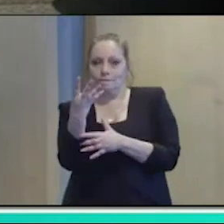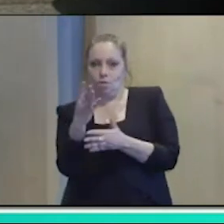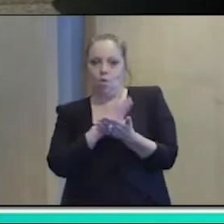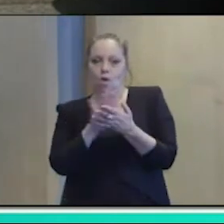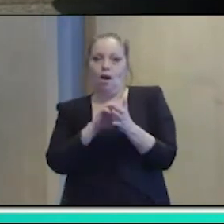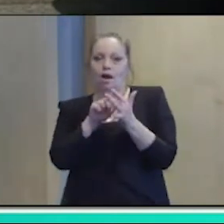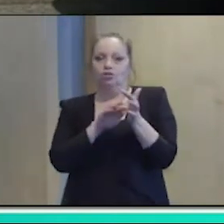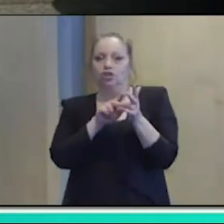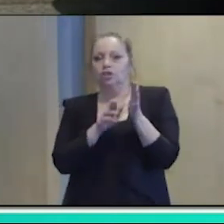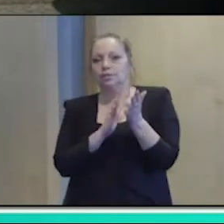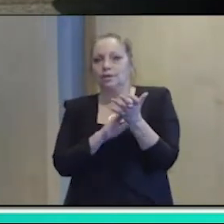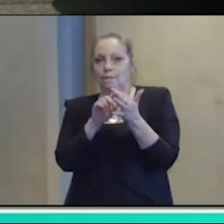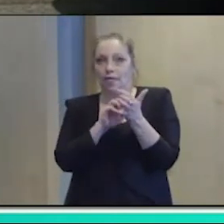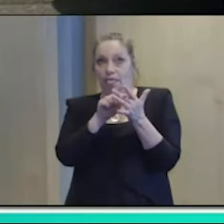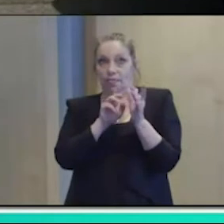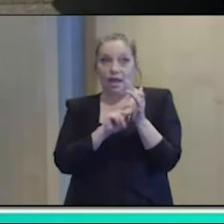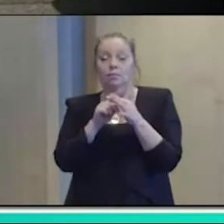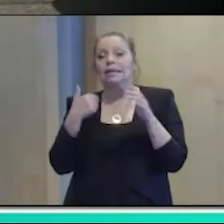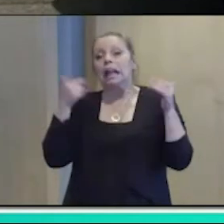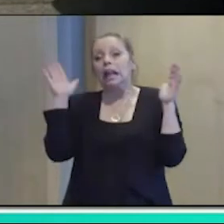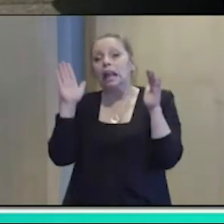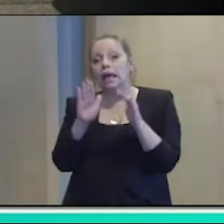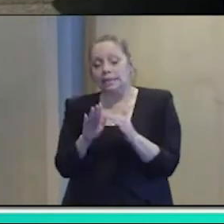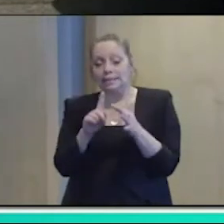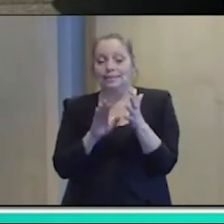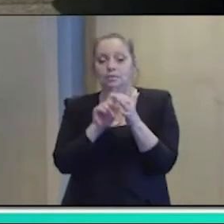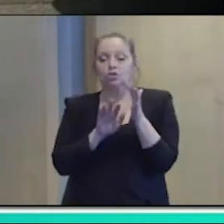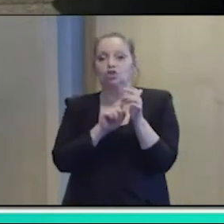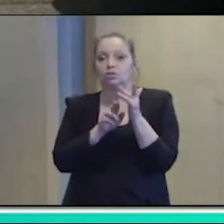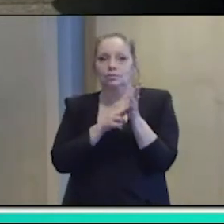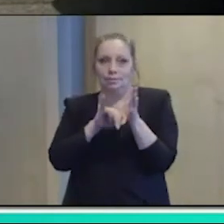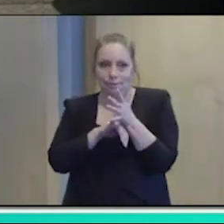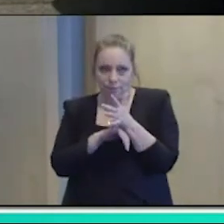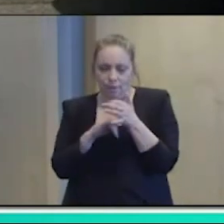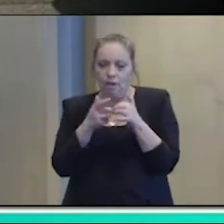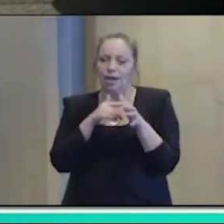methane means that there are a lot less emissions. So gas has a third of the emissions of coal